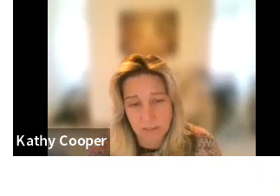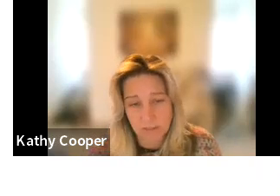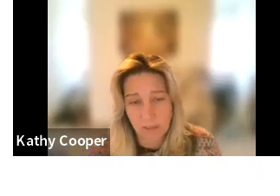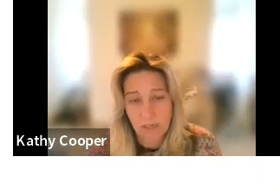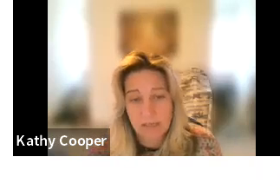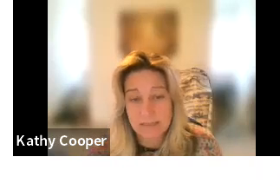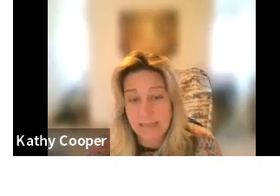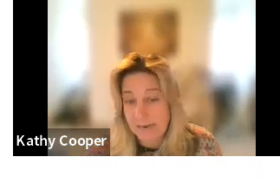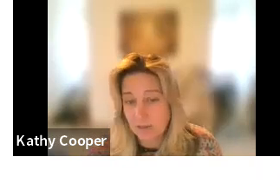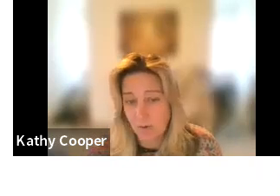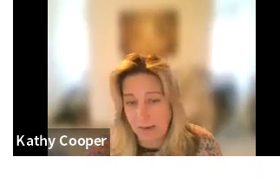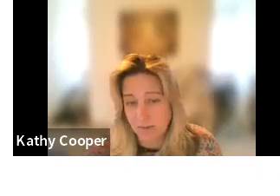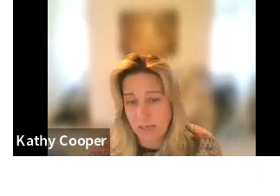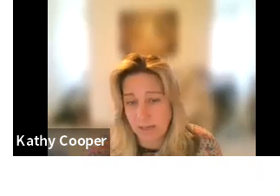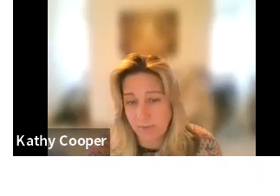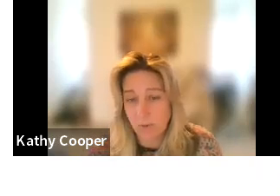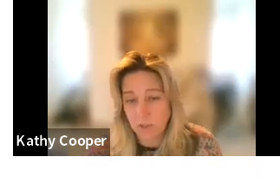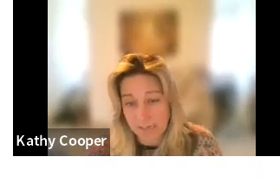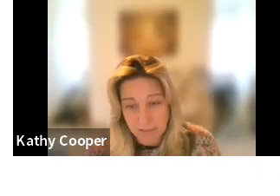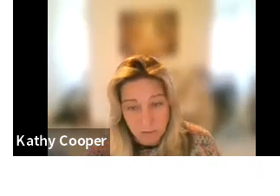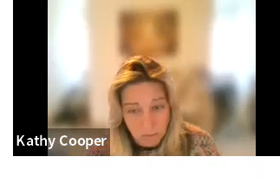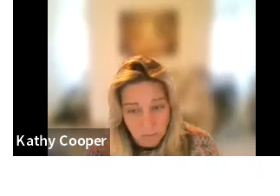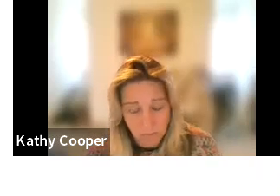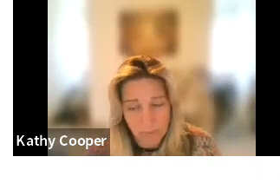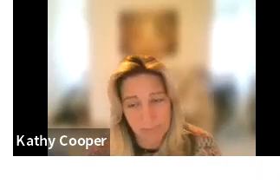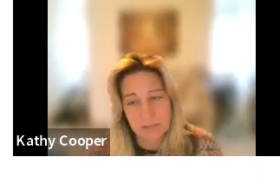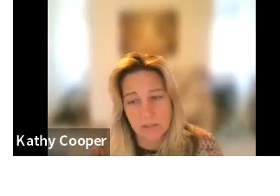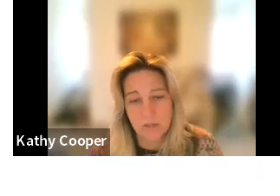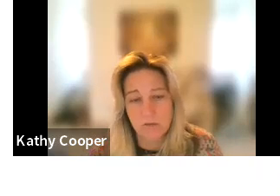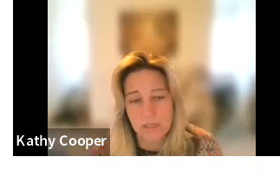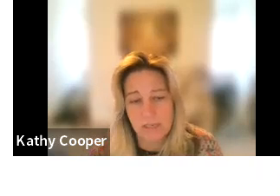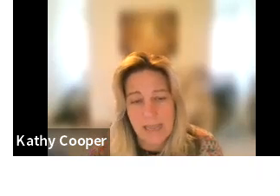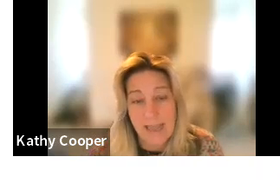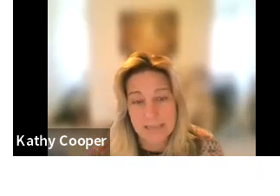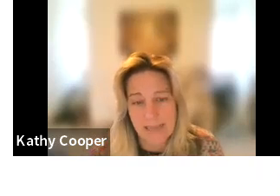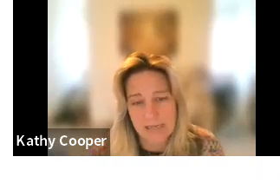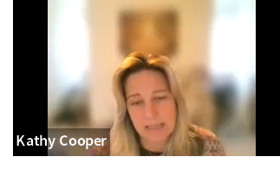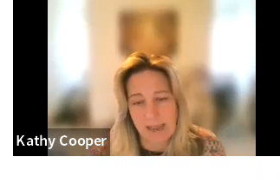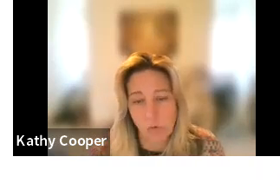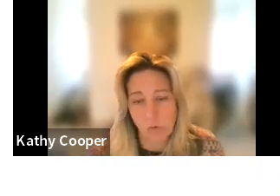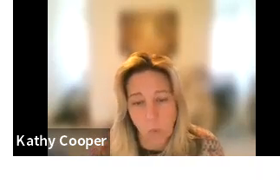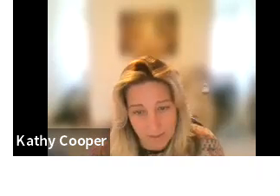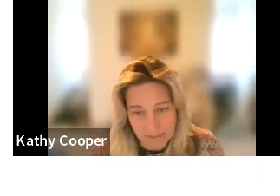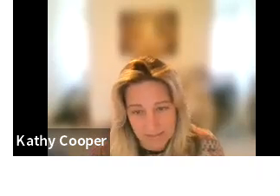And the site visit teams, they have visited like all three categories of the presumptively institutional settings.